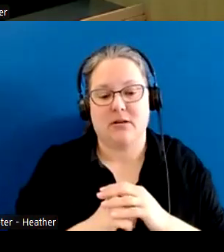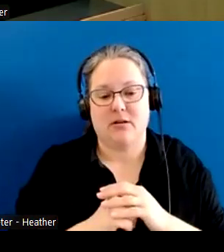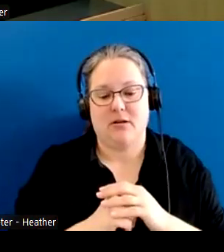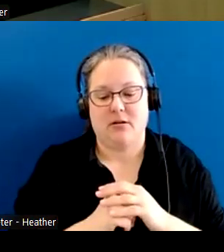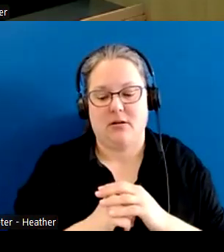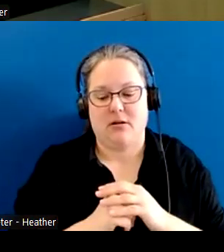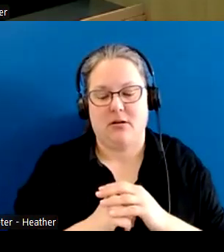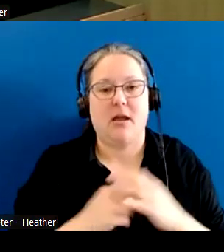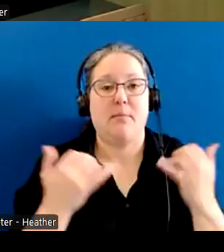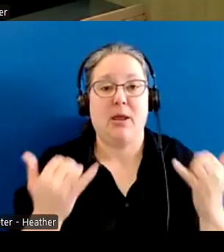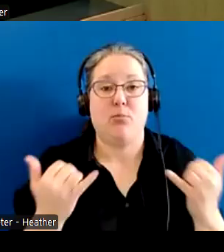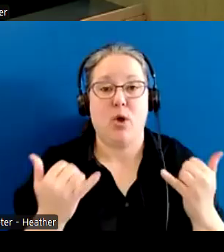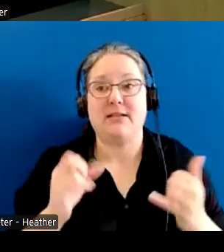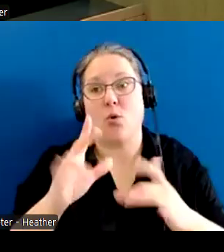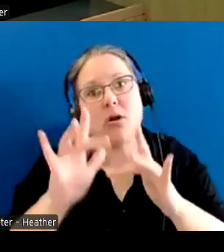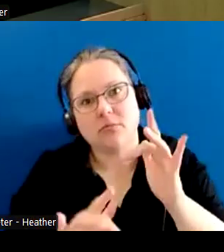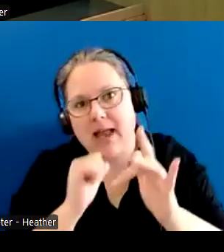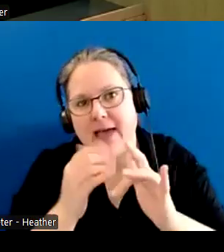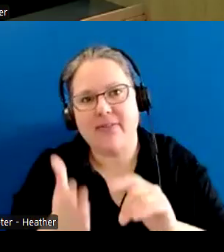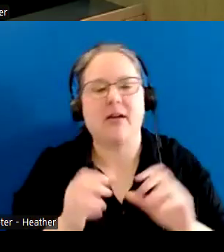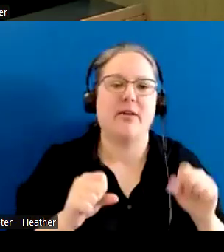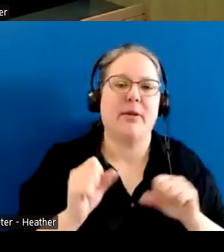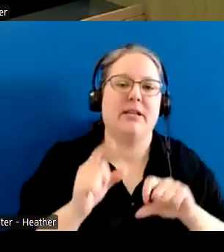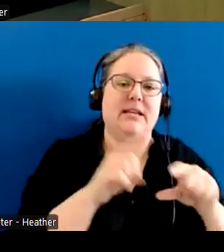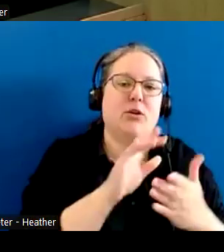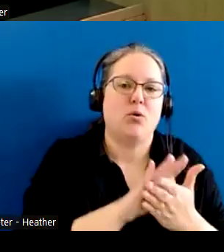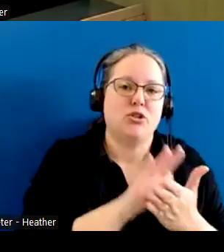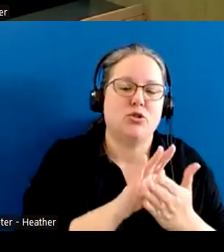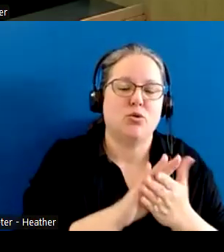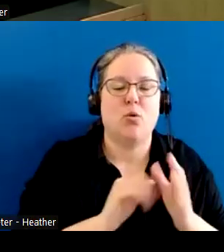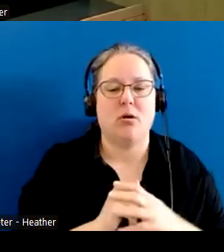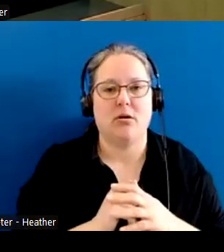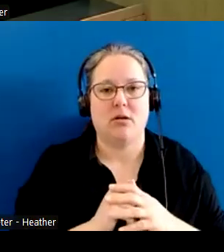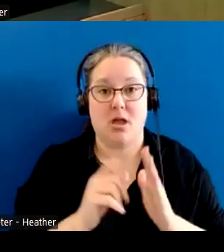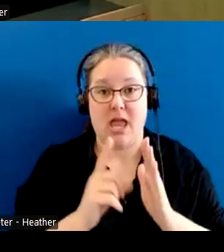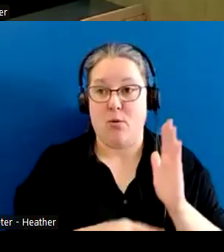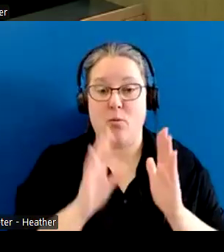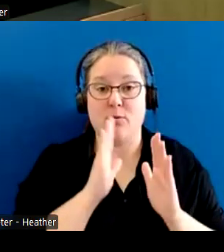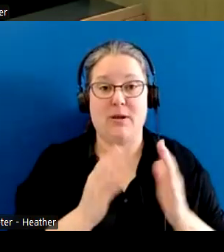know presentism, absenteeism, the ability to go to school uh and what was the return on investment